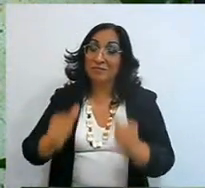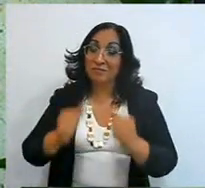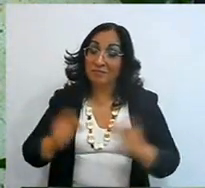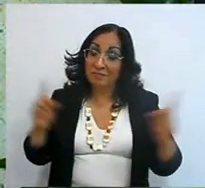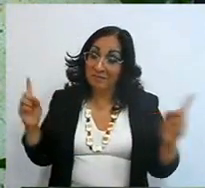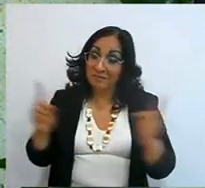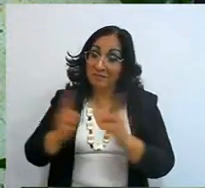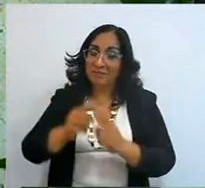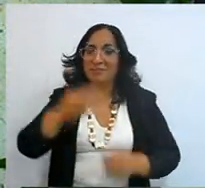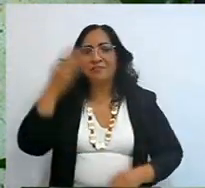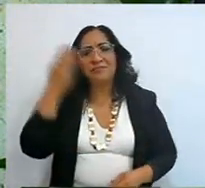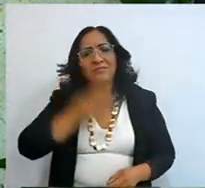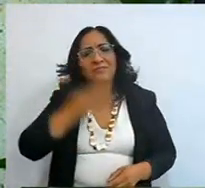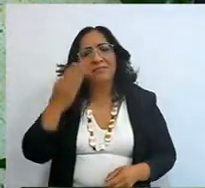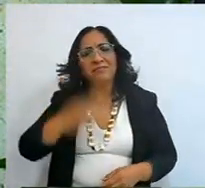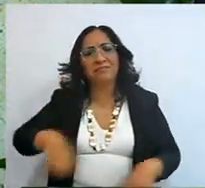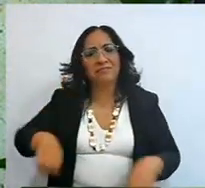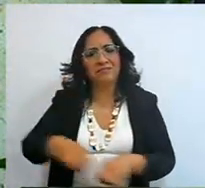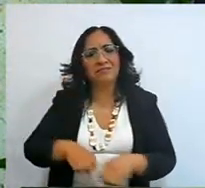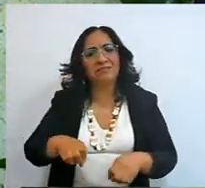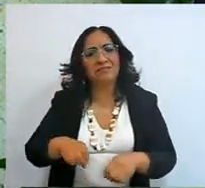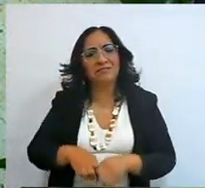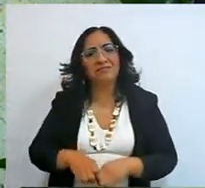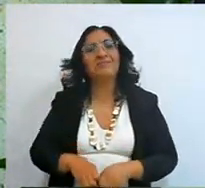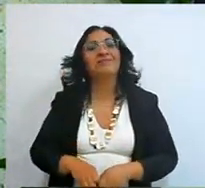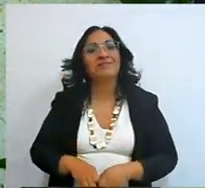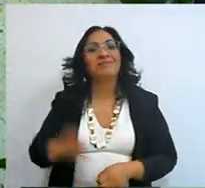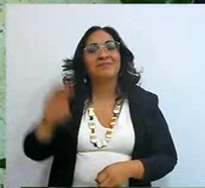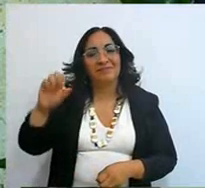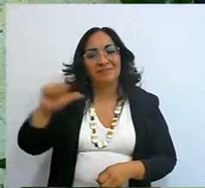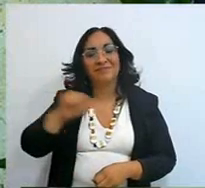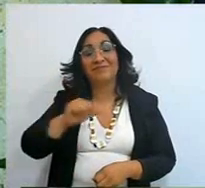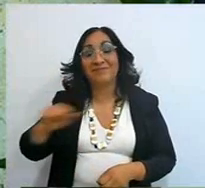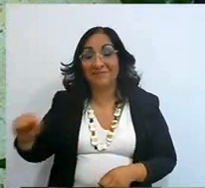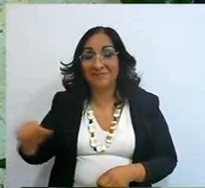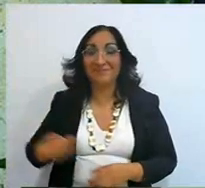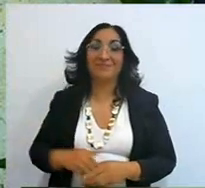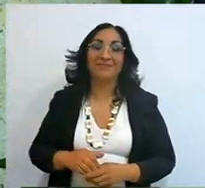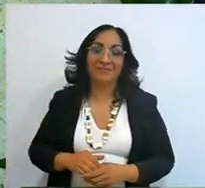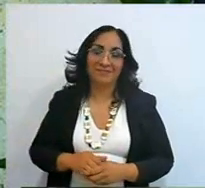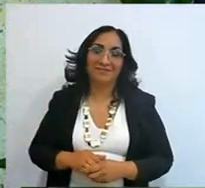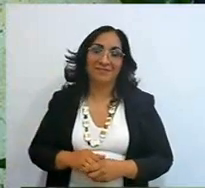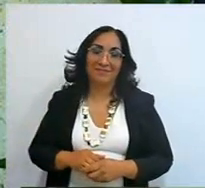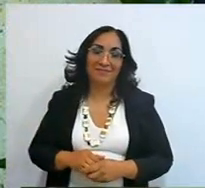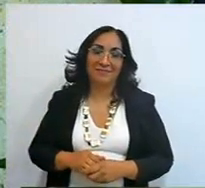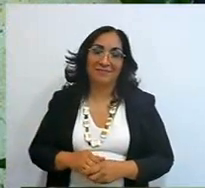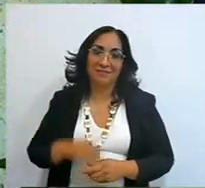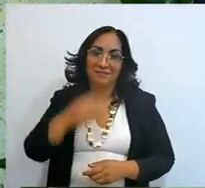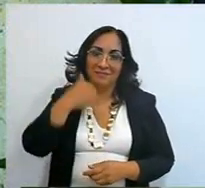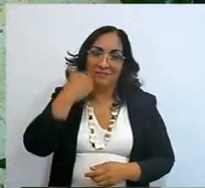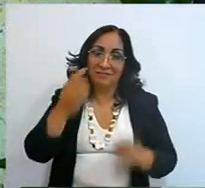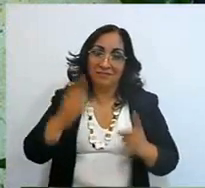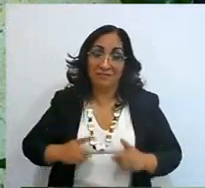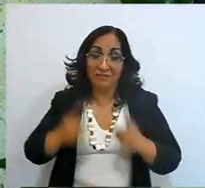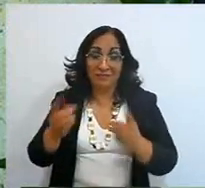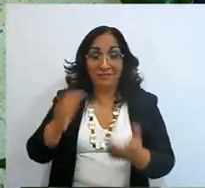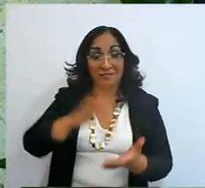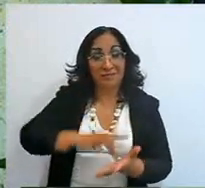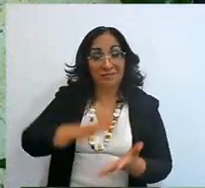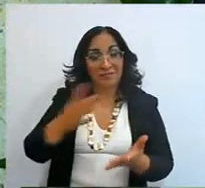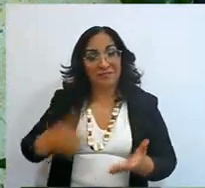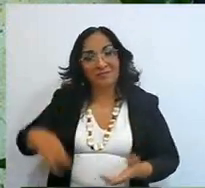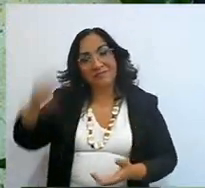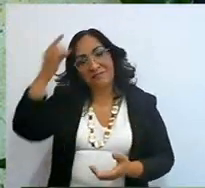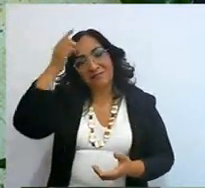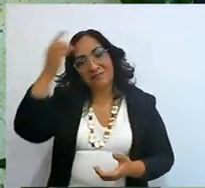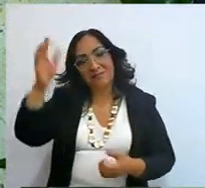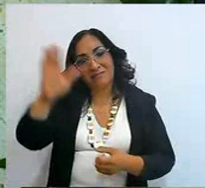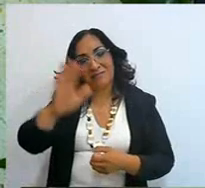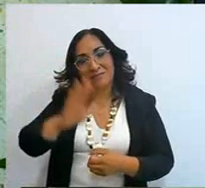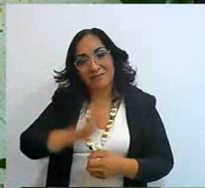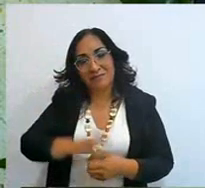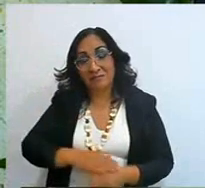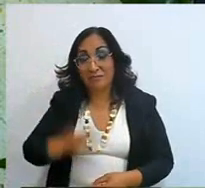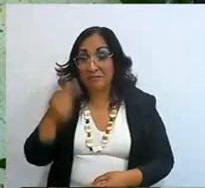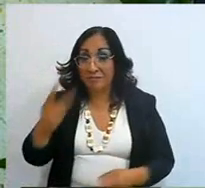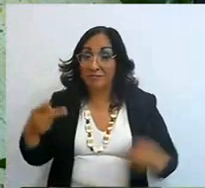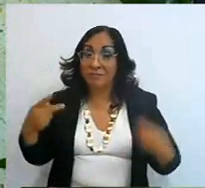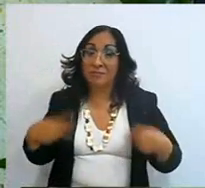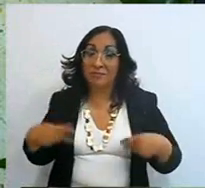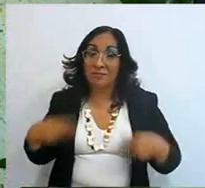like Ana Rosa and like the teacher Araceli, I want to thank God for two more disciples,